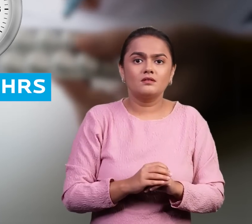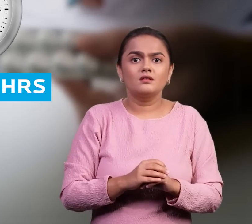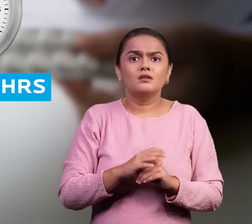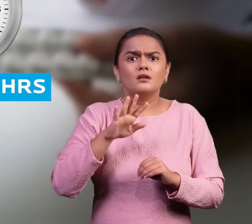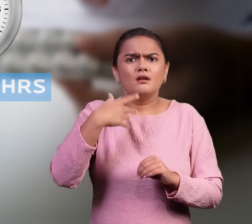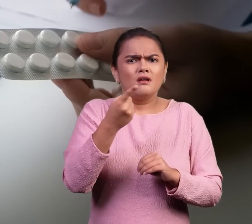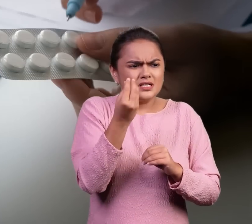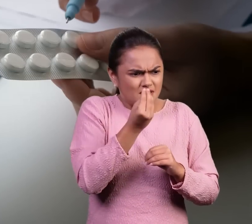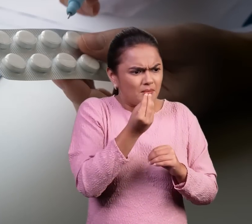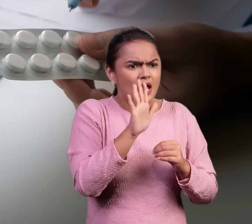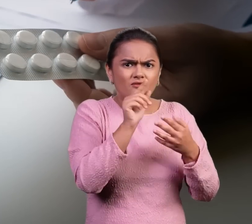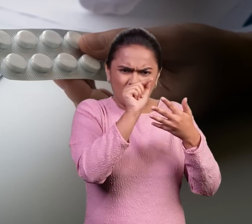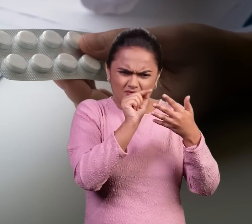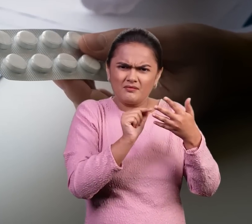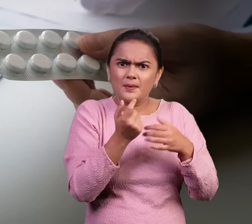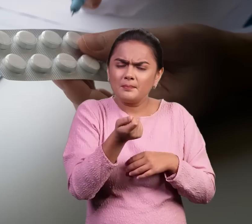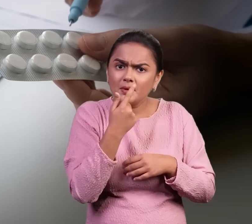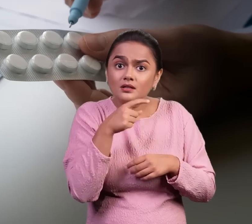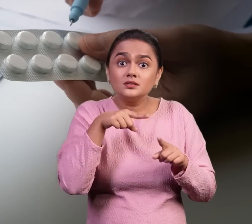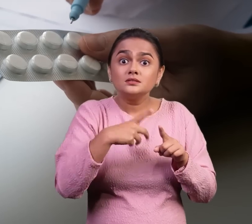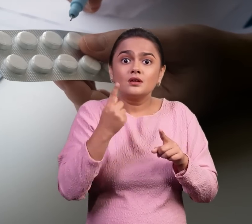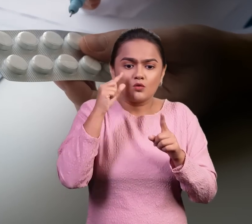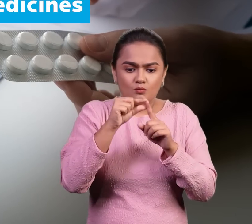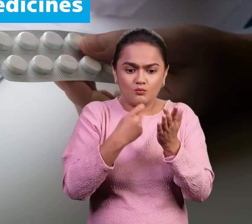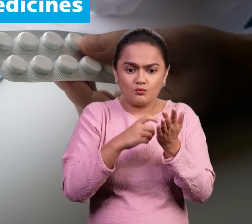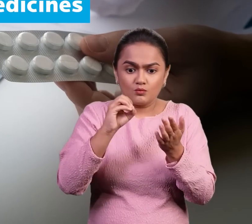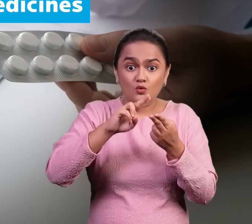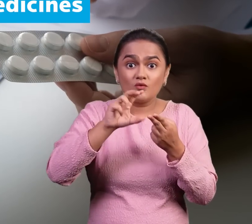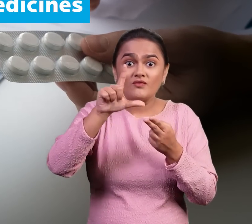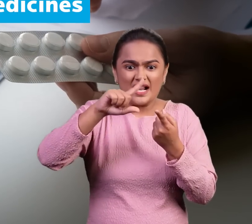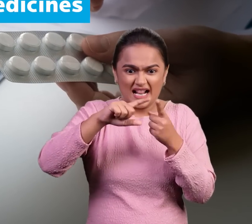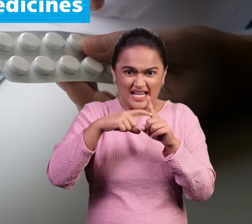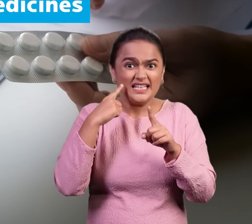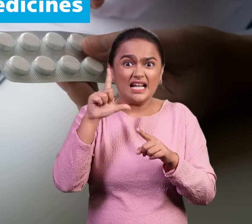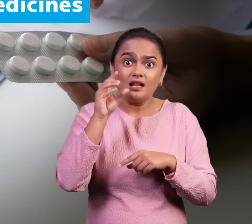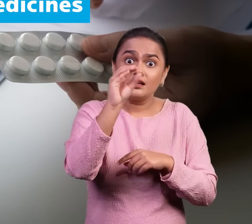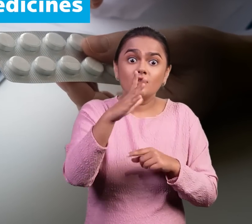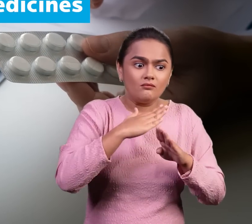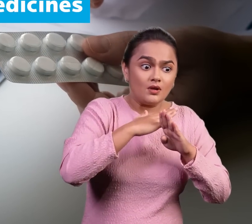You'll also be given prophylactic medications to prevent diseases.